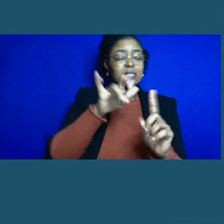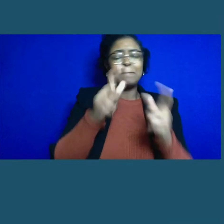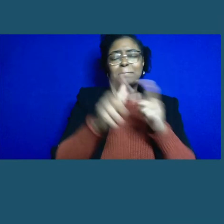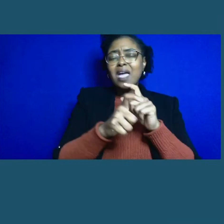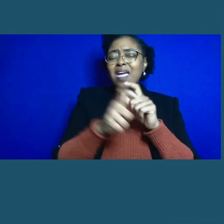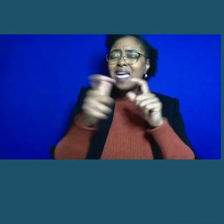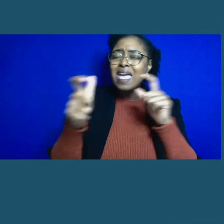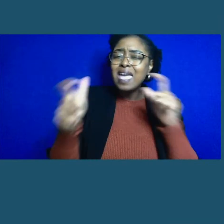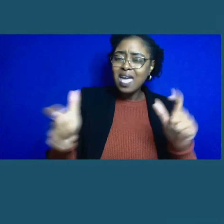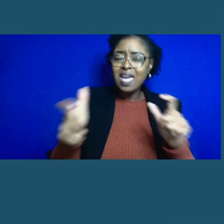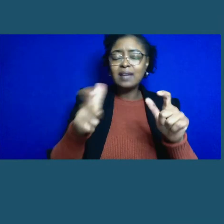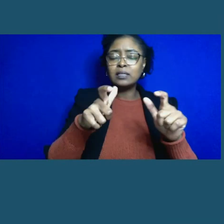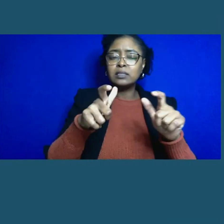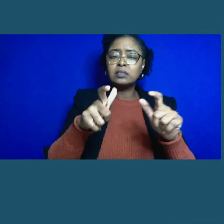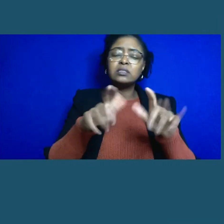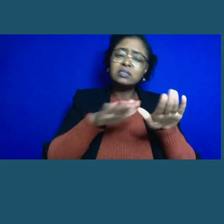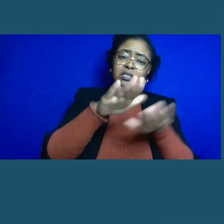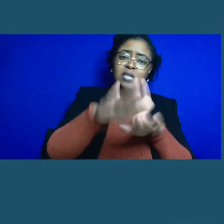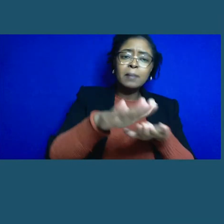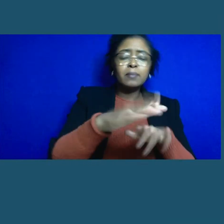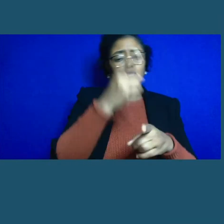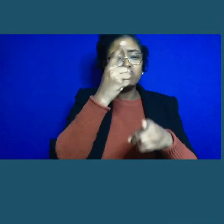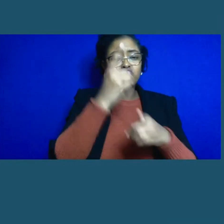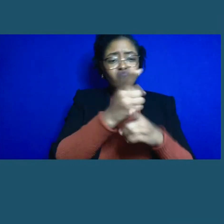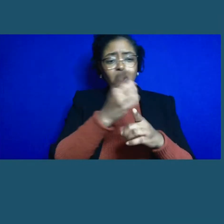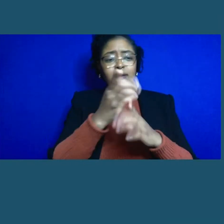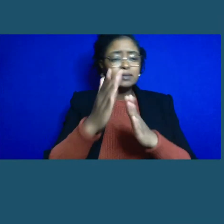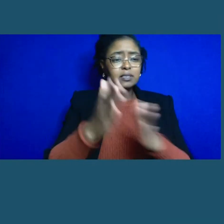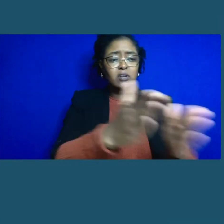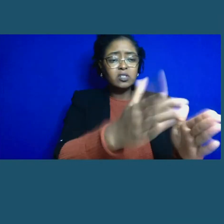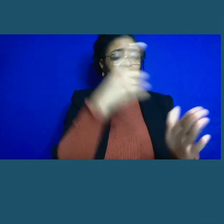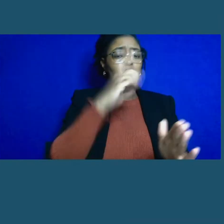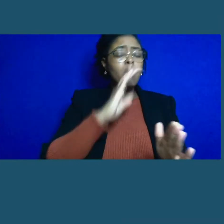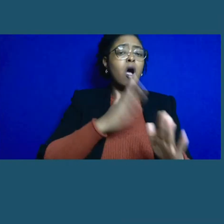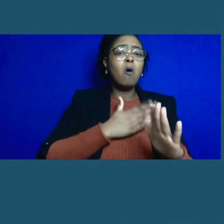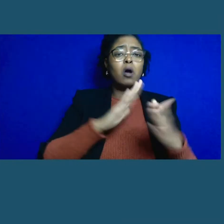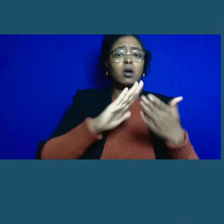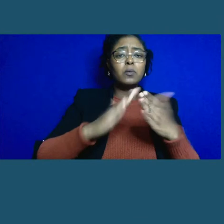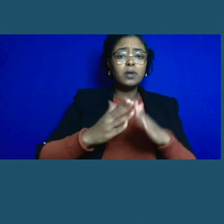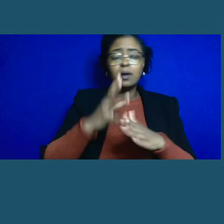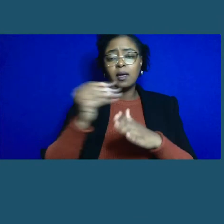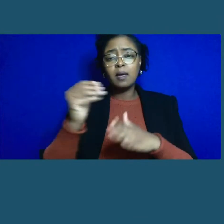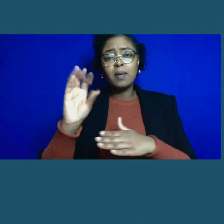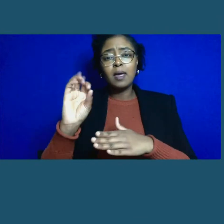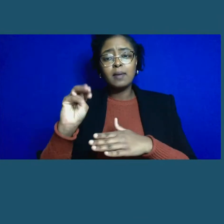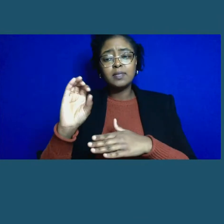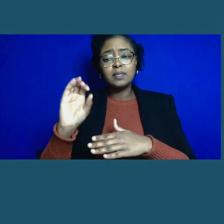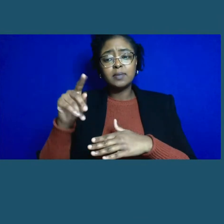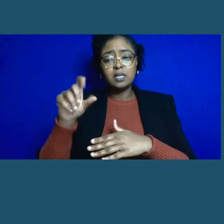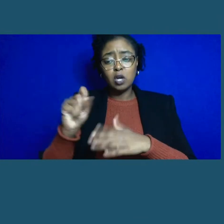but it's certainly is It certainly is a big, huge step in